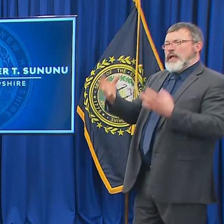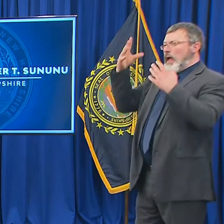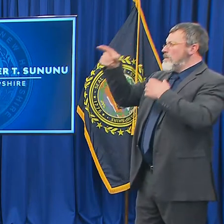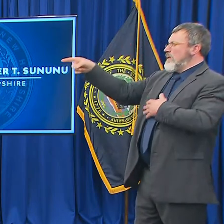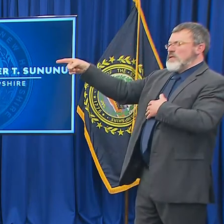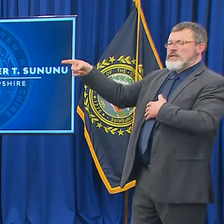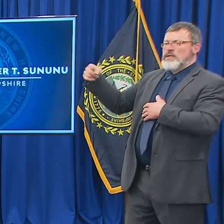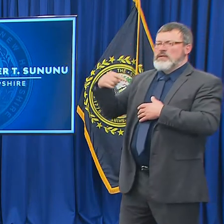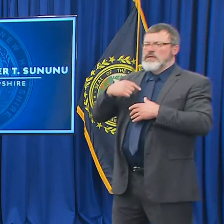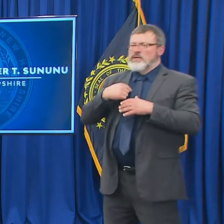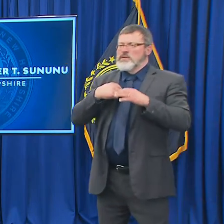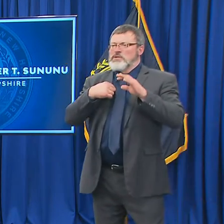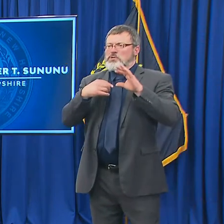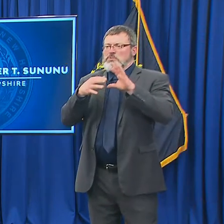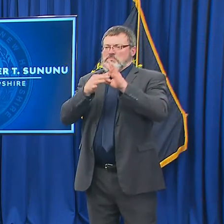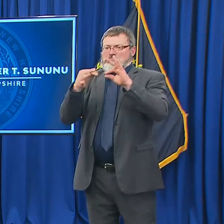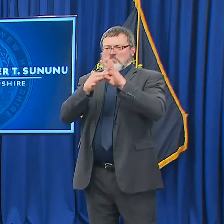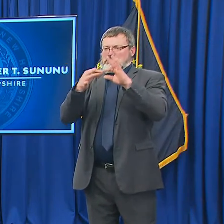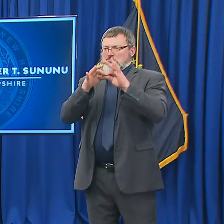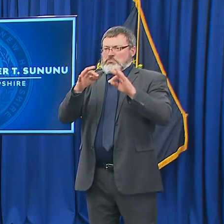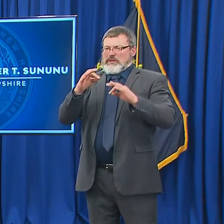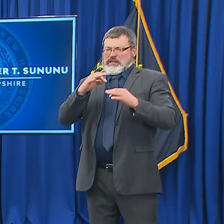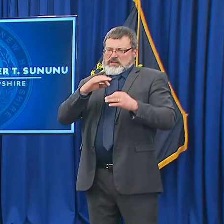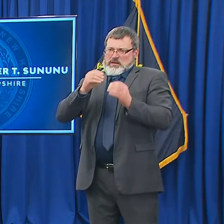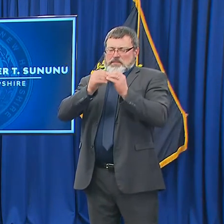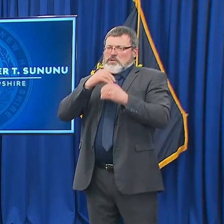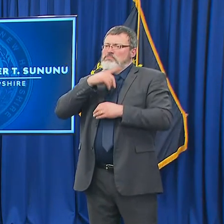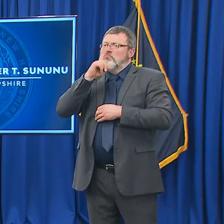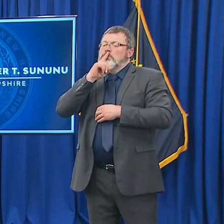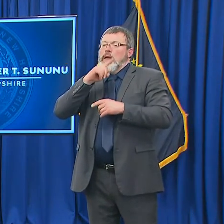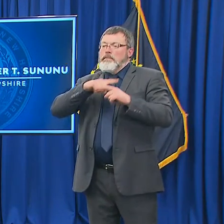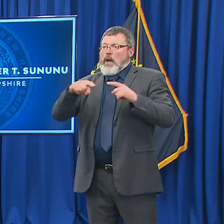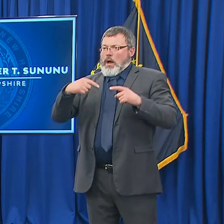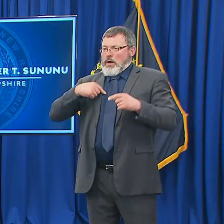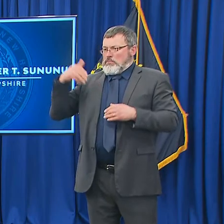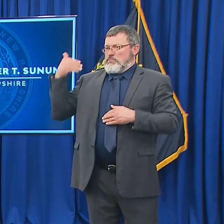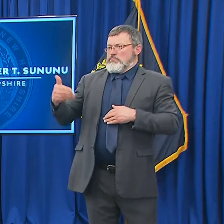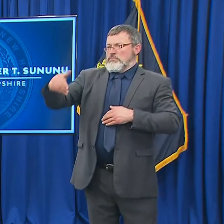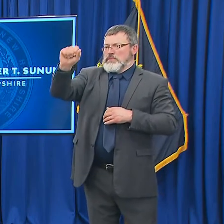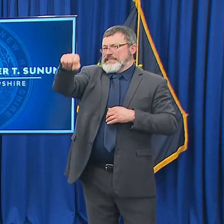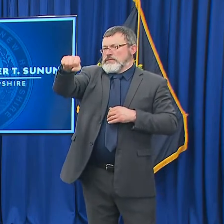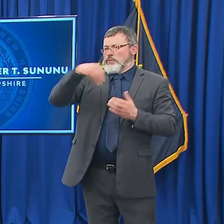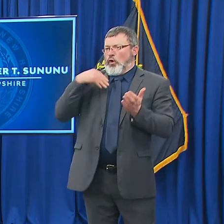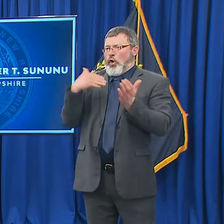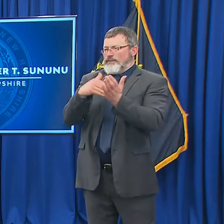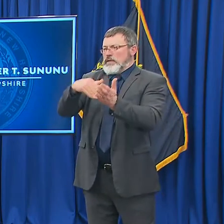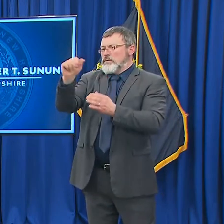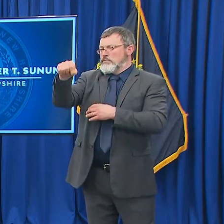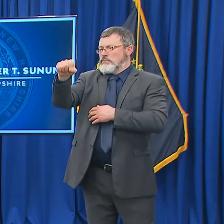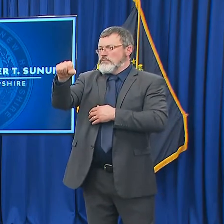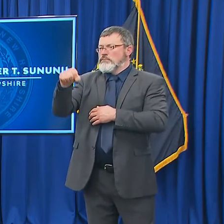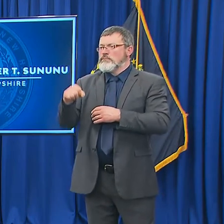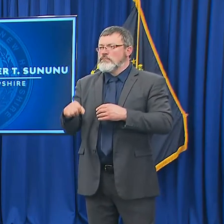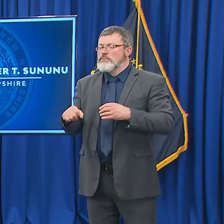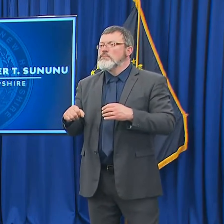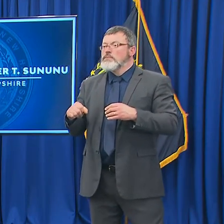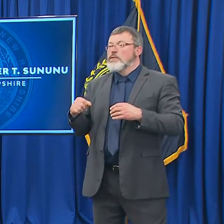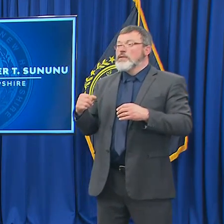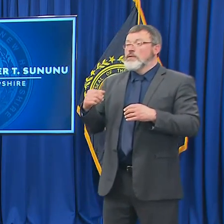I may not be the best person to answer but well, I'm interested in knowing roughly how many deaths. We have available.